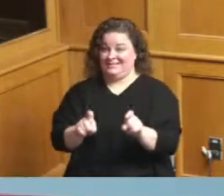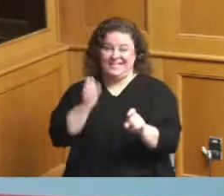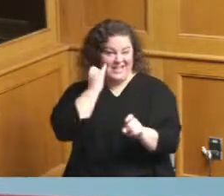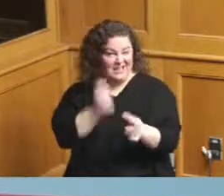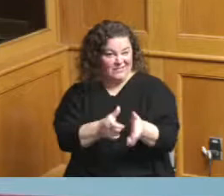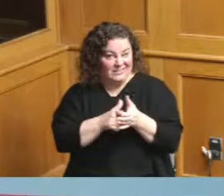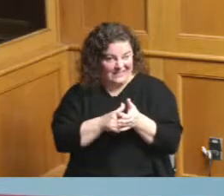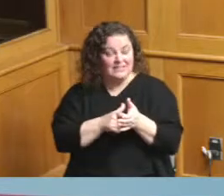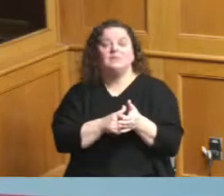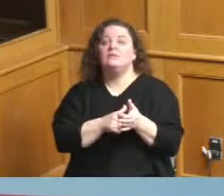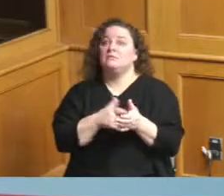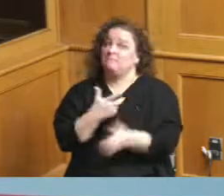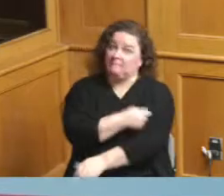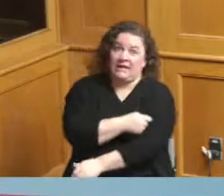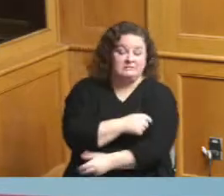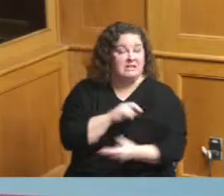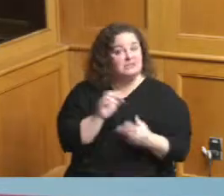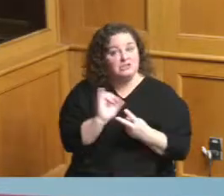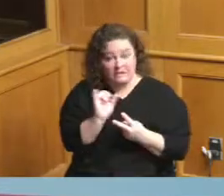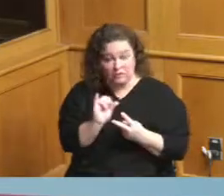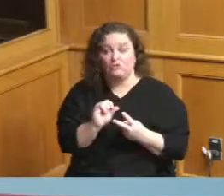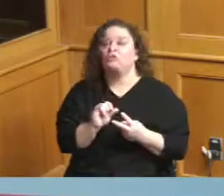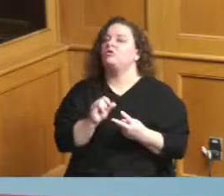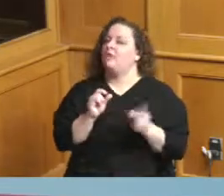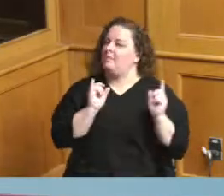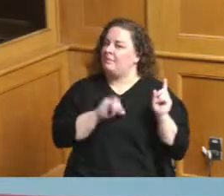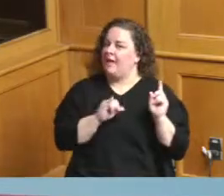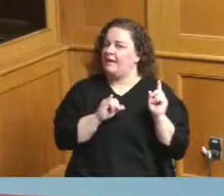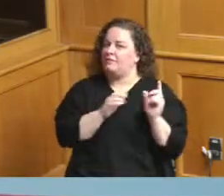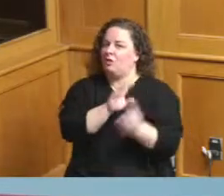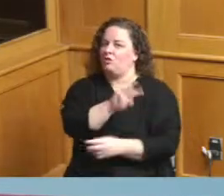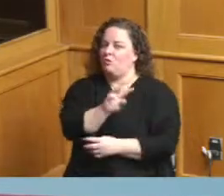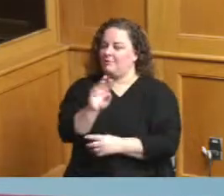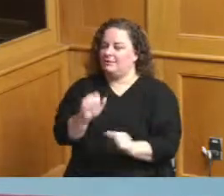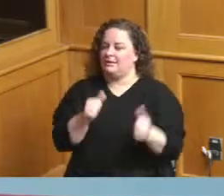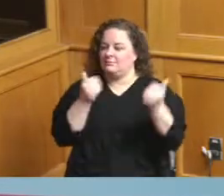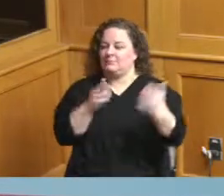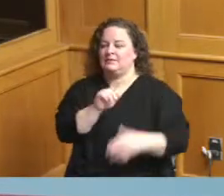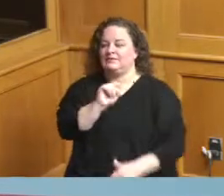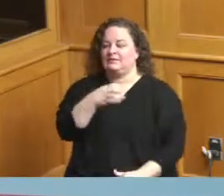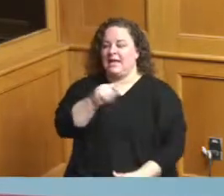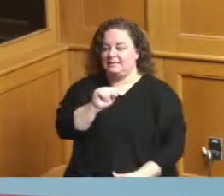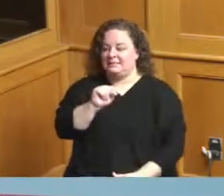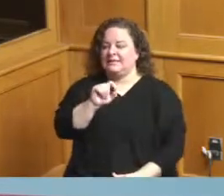or vaccinations this is the website I recommend TestAndProtectCincy.com it's a great resource